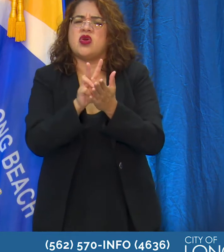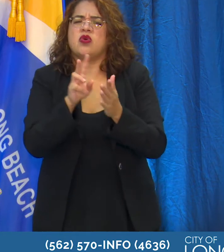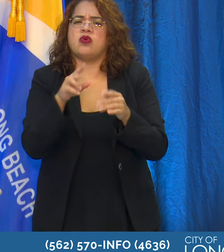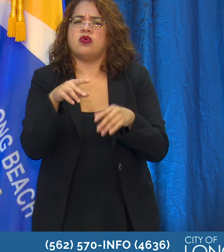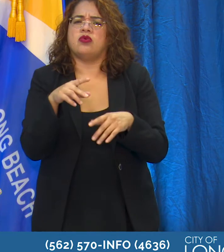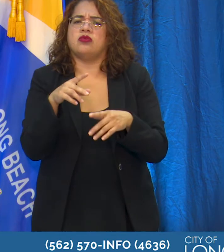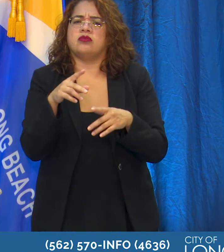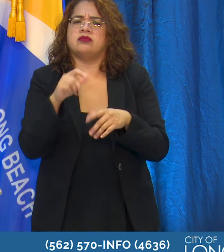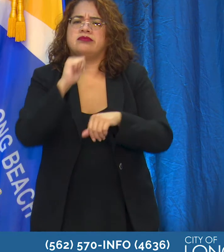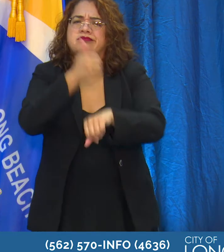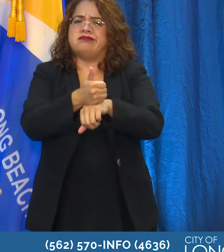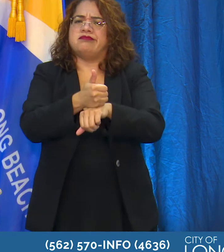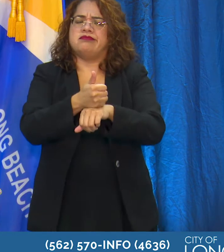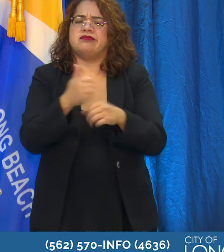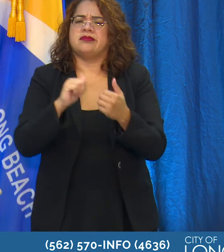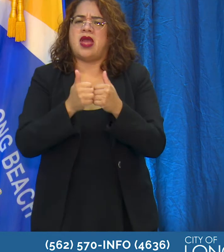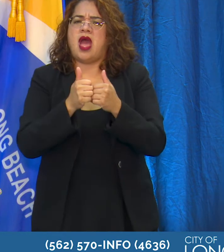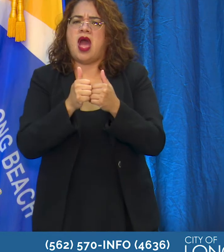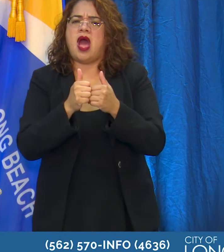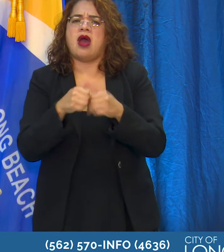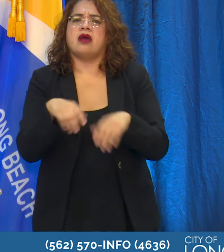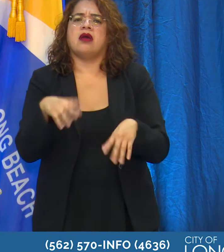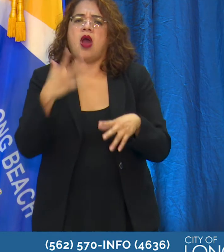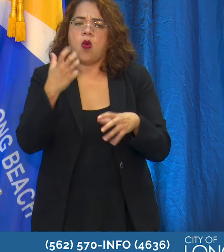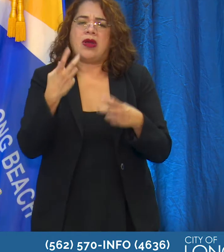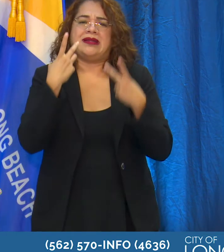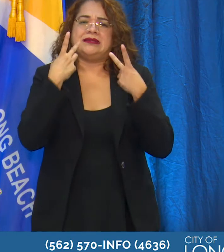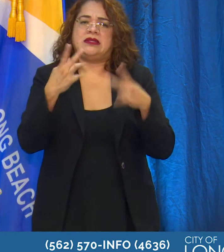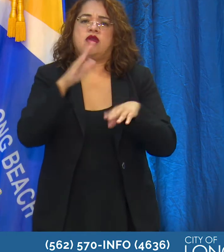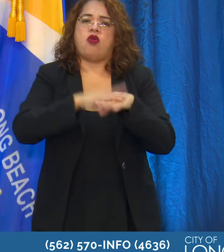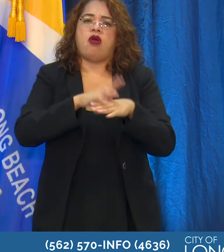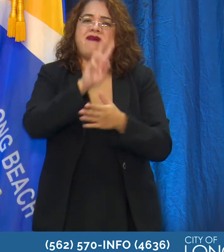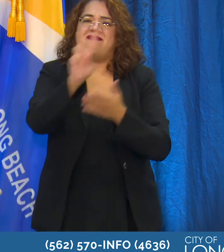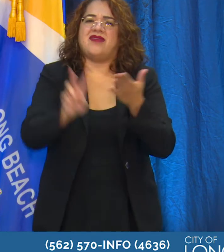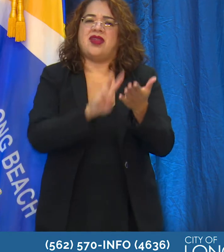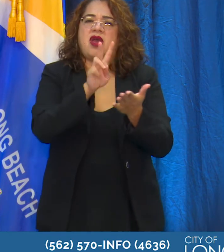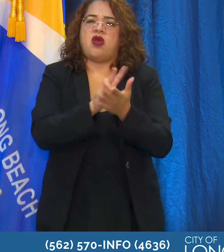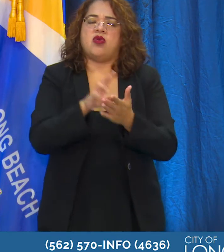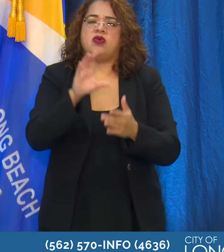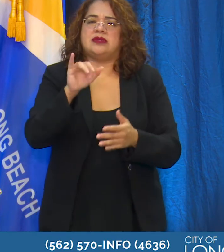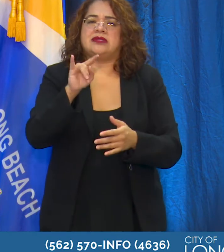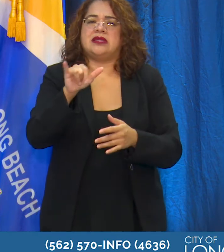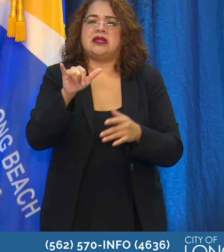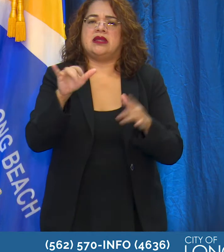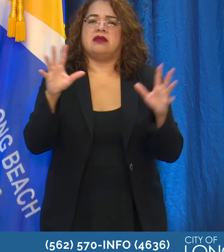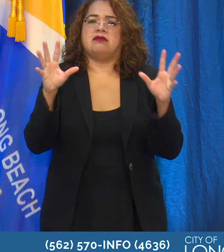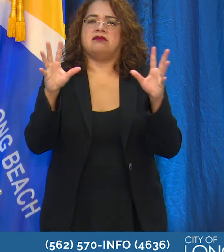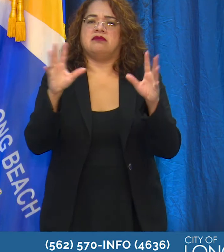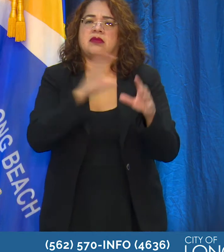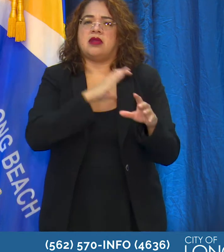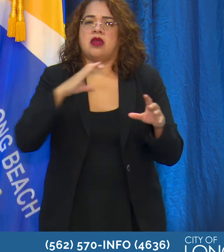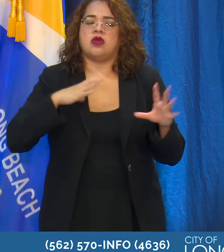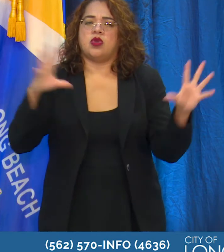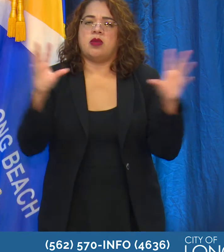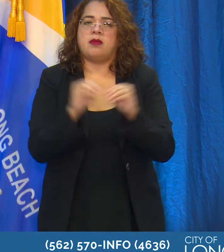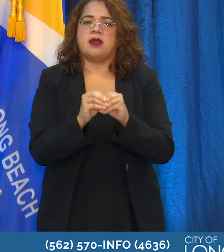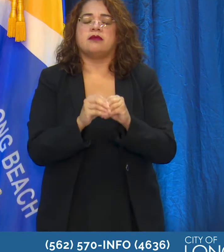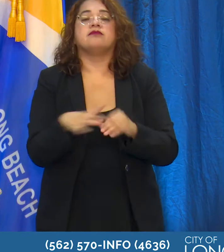Is there any plans for the city council meetings to be on video as well? Thank you for the question.